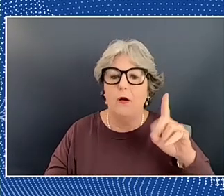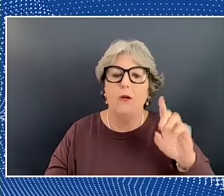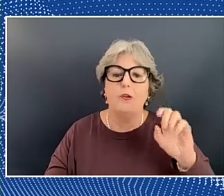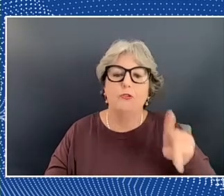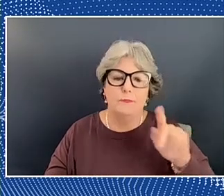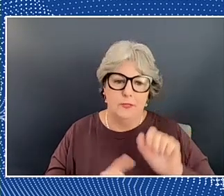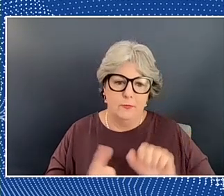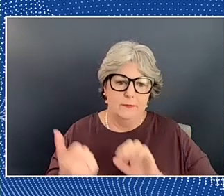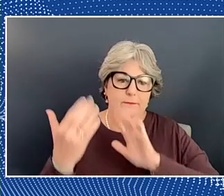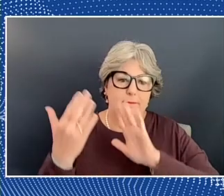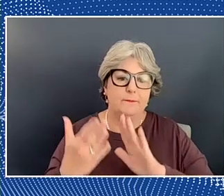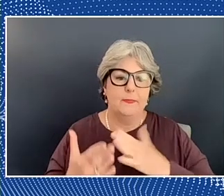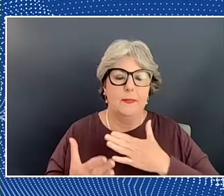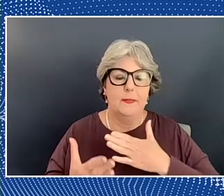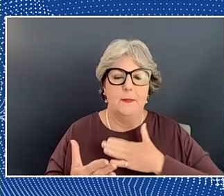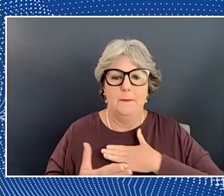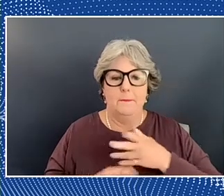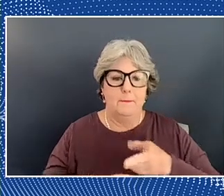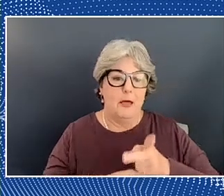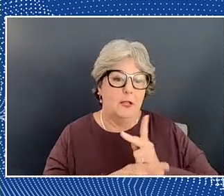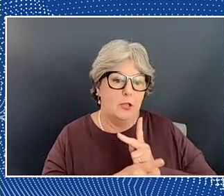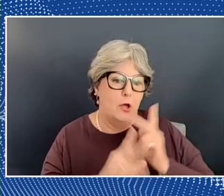My personal loan story is that I have